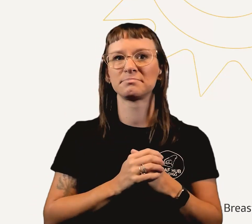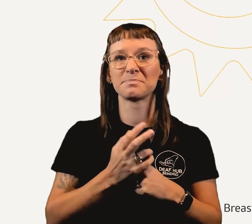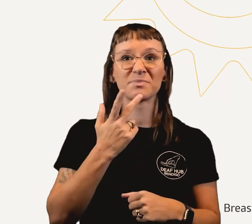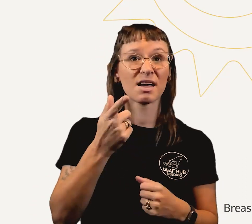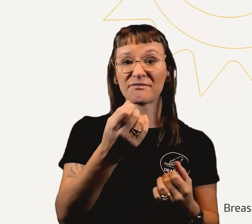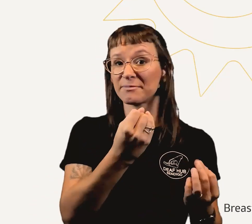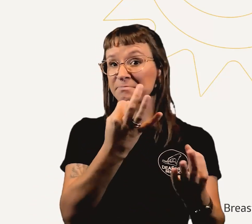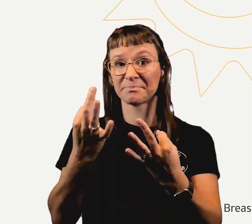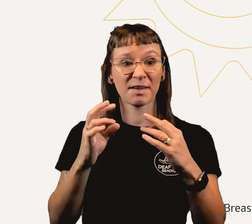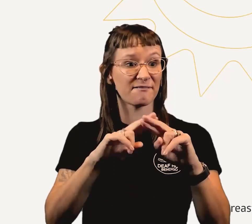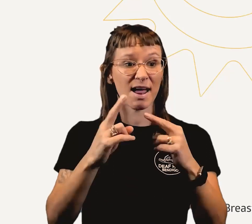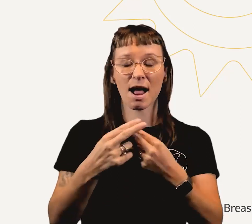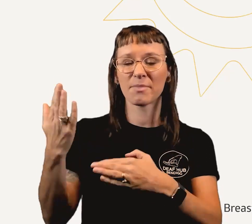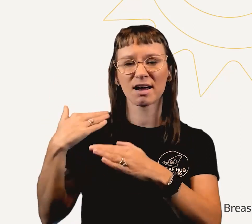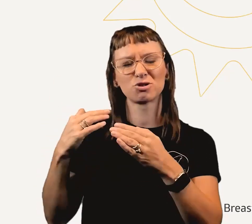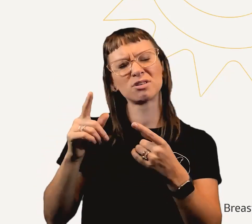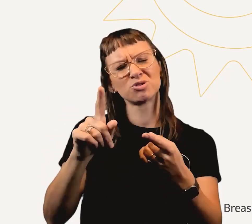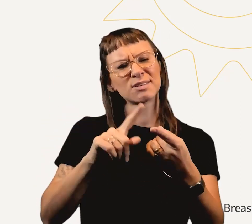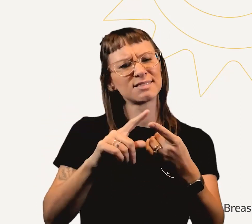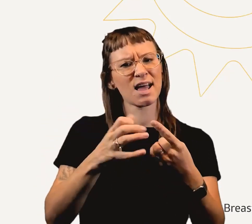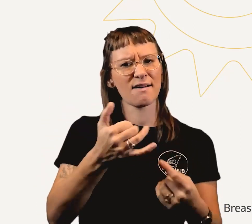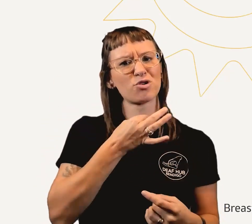If you don't have a family history, you're still at risk of breast cancer.